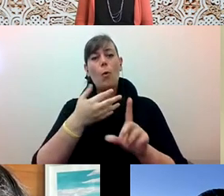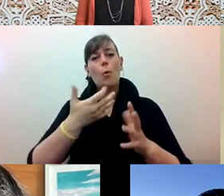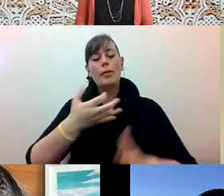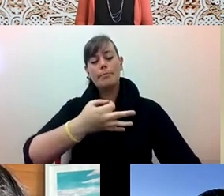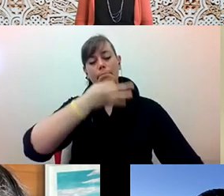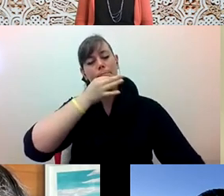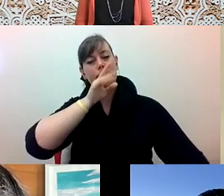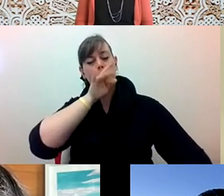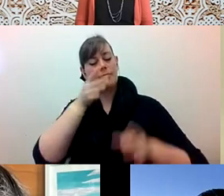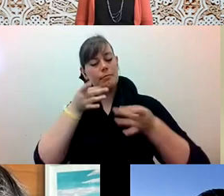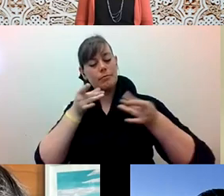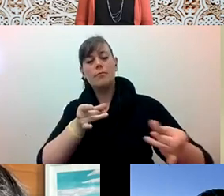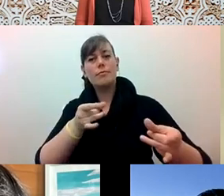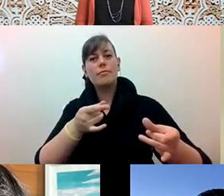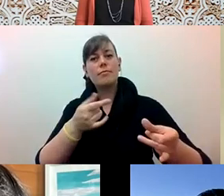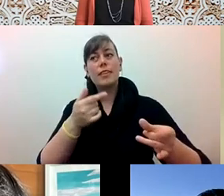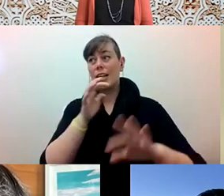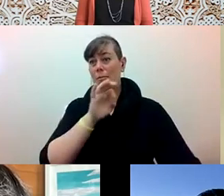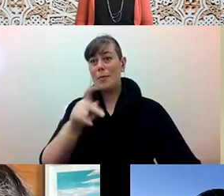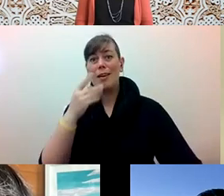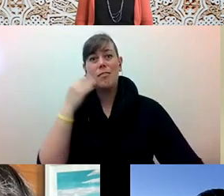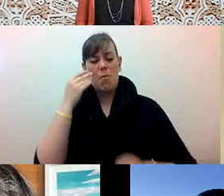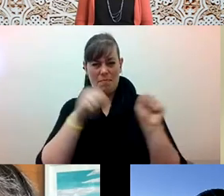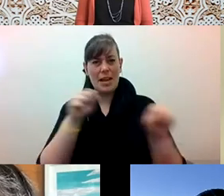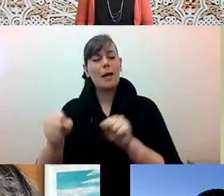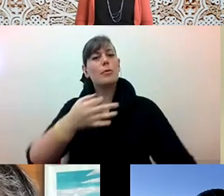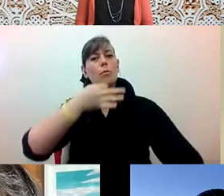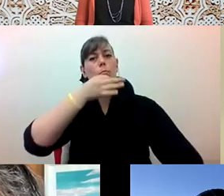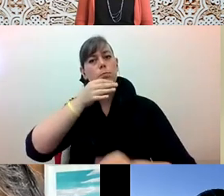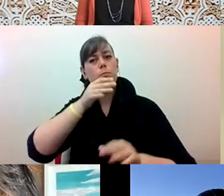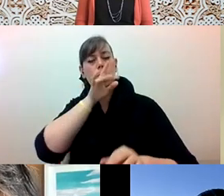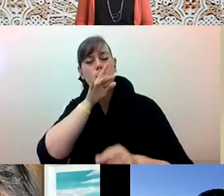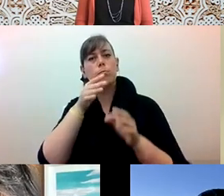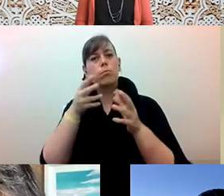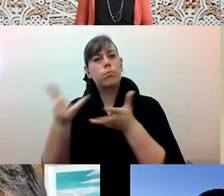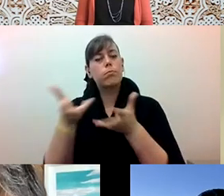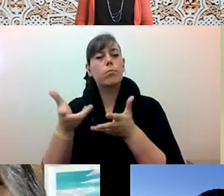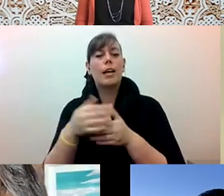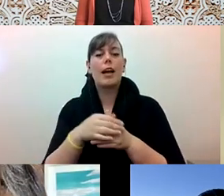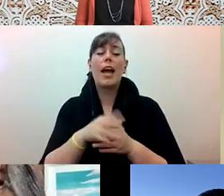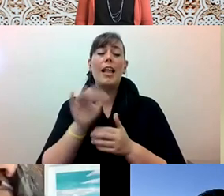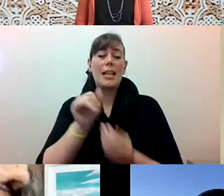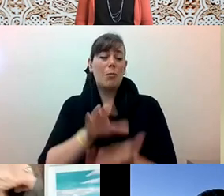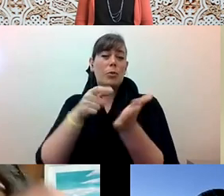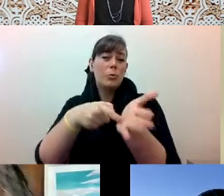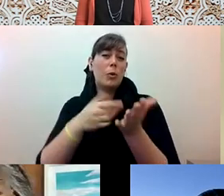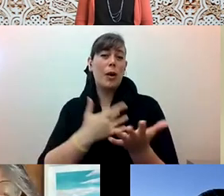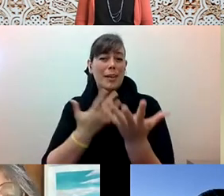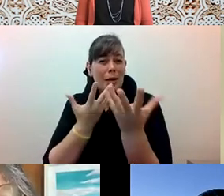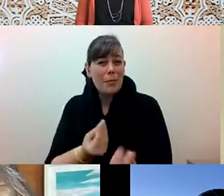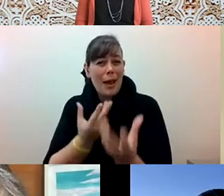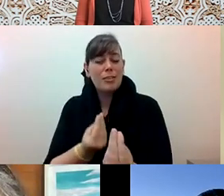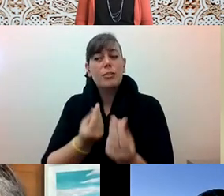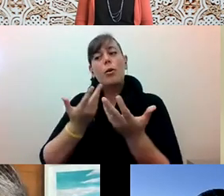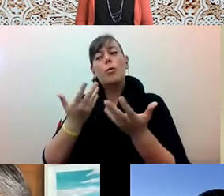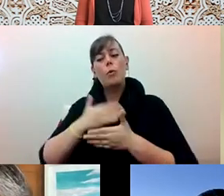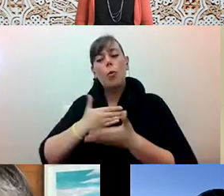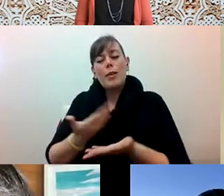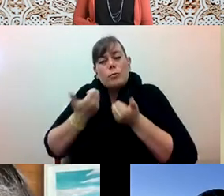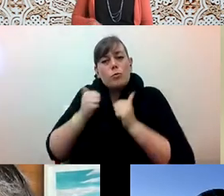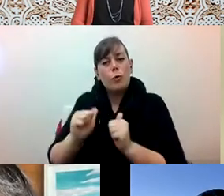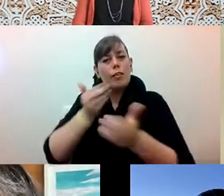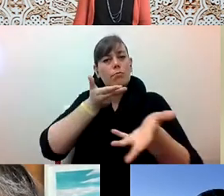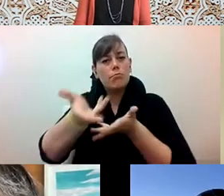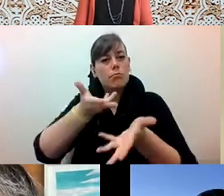Alex Tom he/him: And it just really took a approach of compassion and being able to actually try to talk to them and not in a way, where